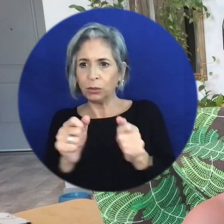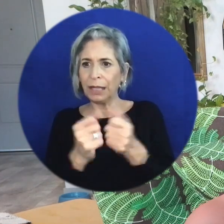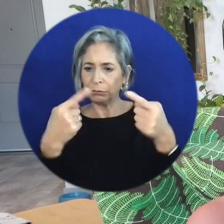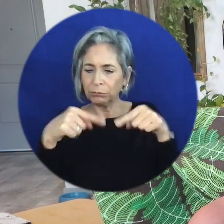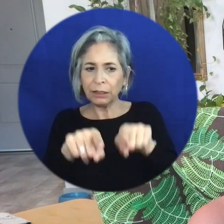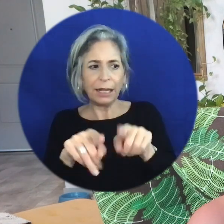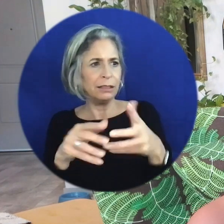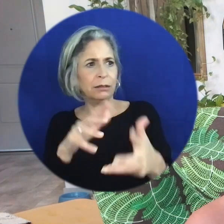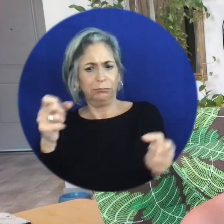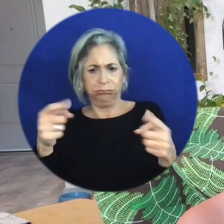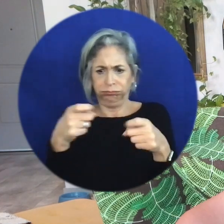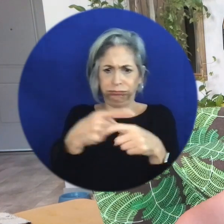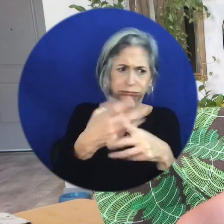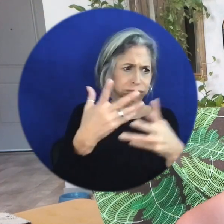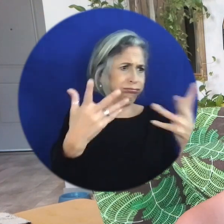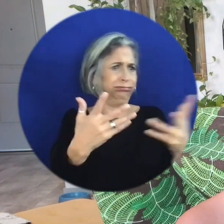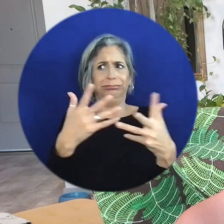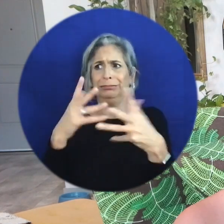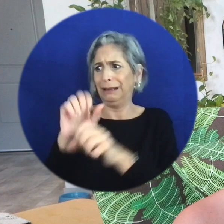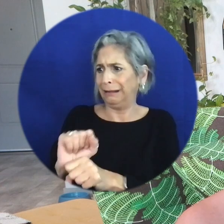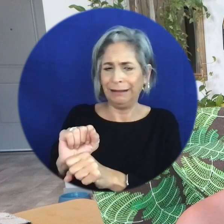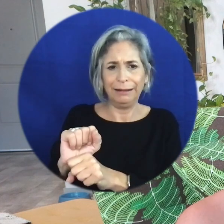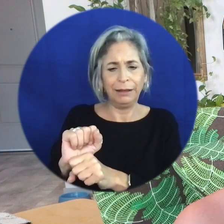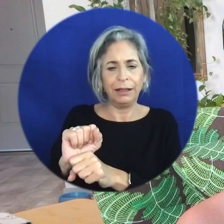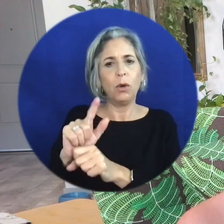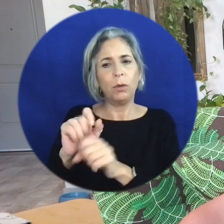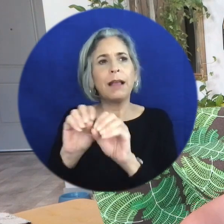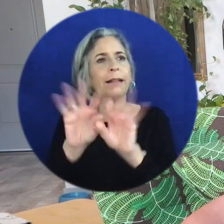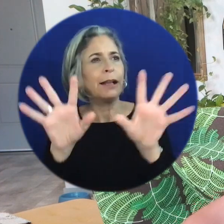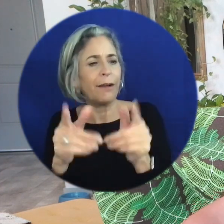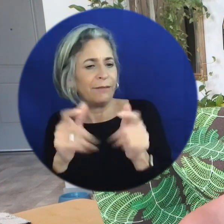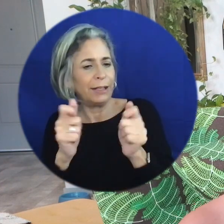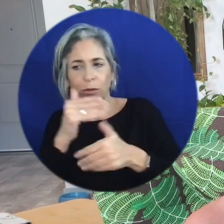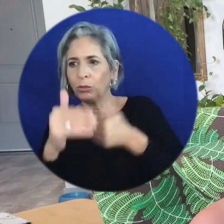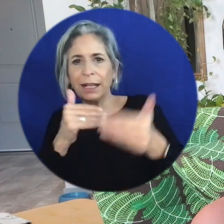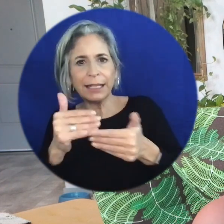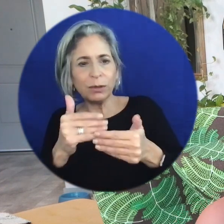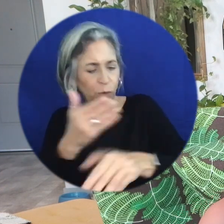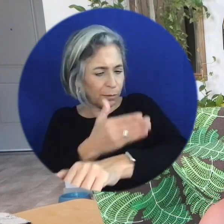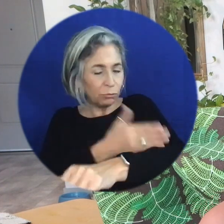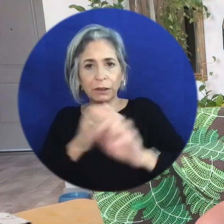without synchronizing some complex Eldritch Horror style ritual. With a clearer, faster process,